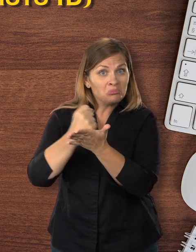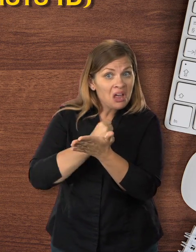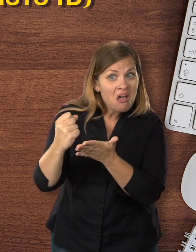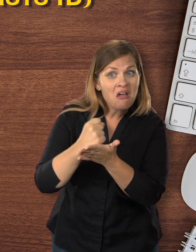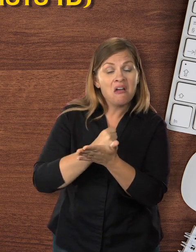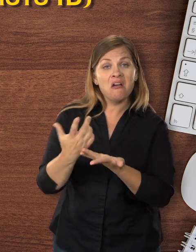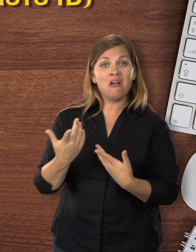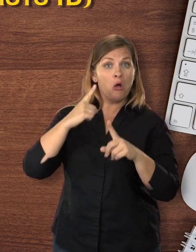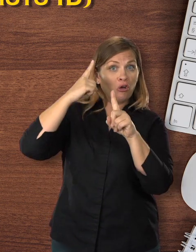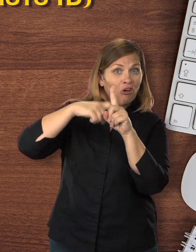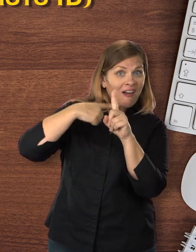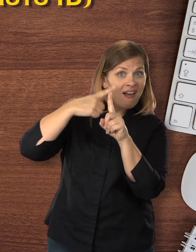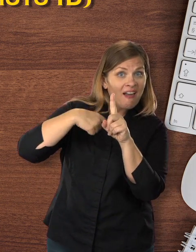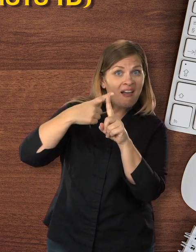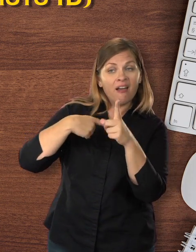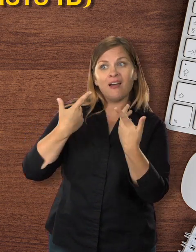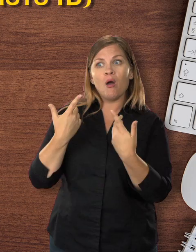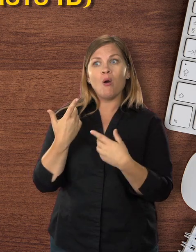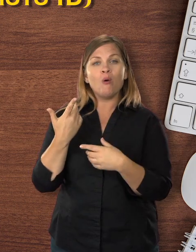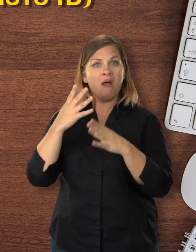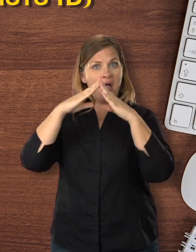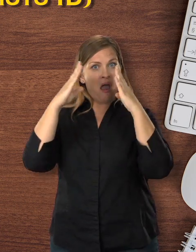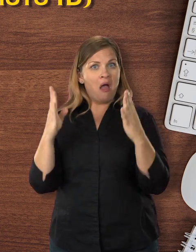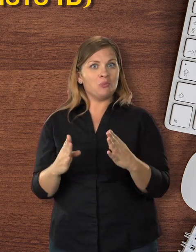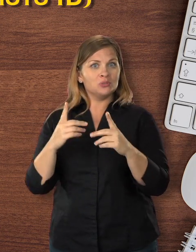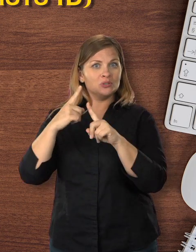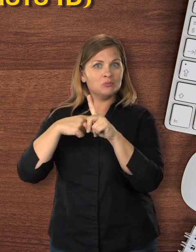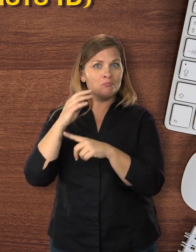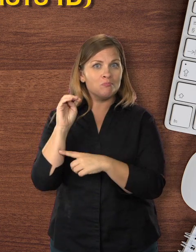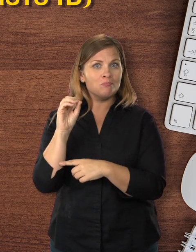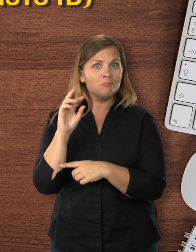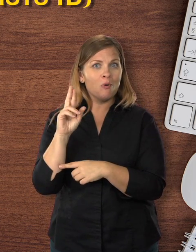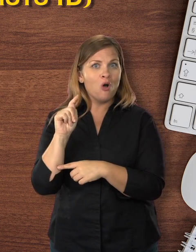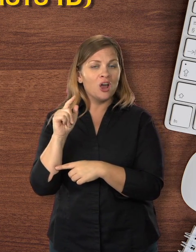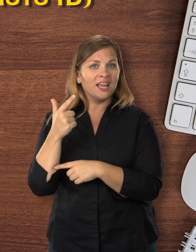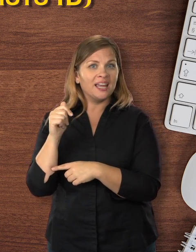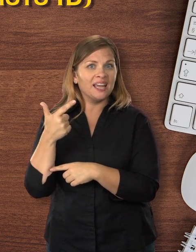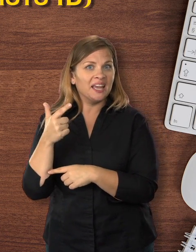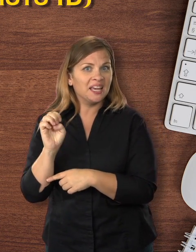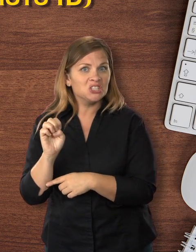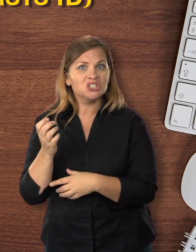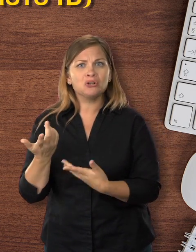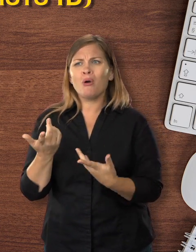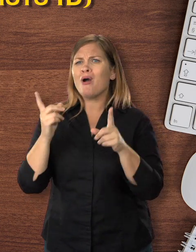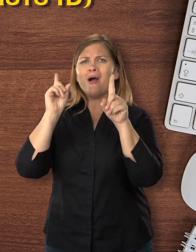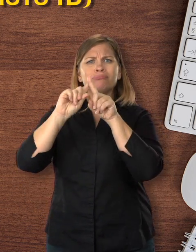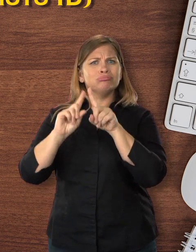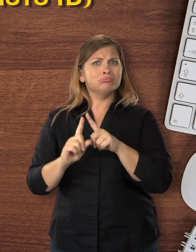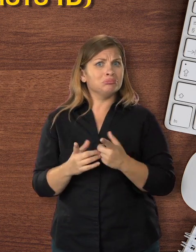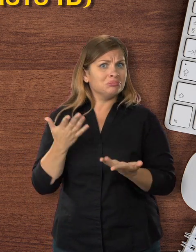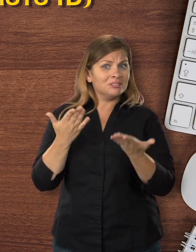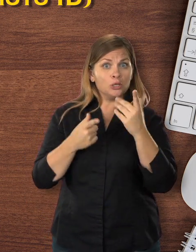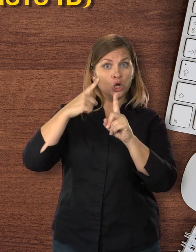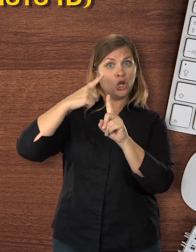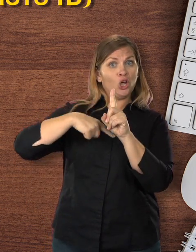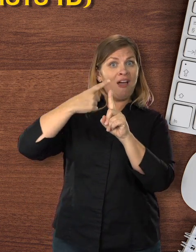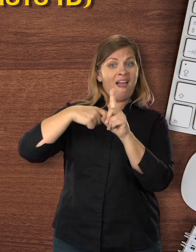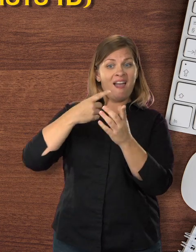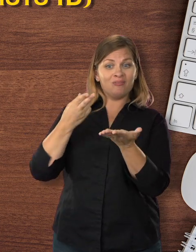electric, gas or water, banking or credit card, rent or mortgage payments